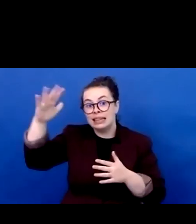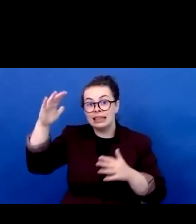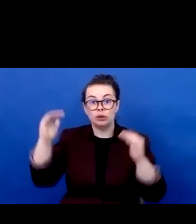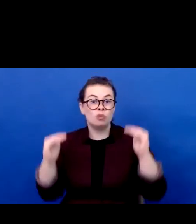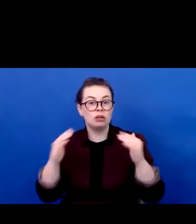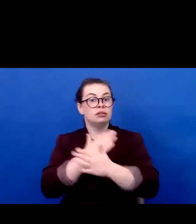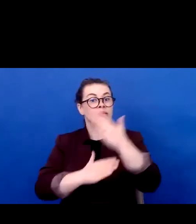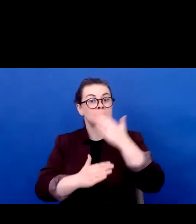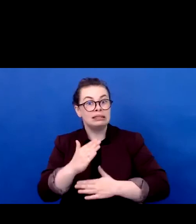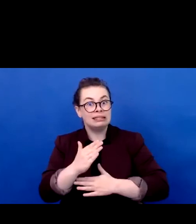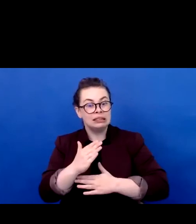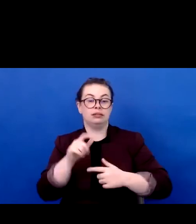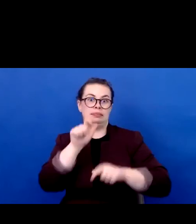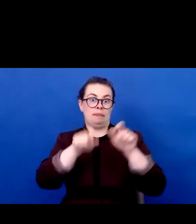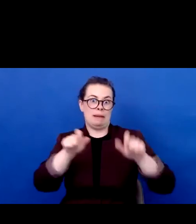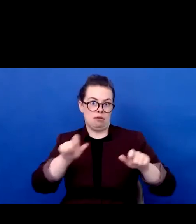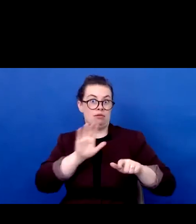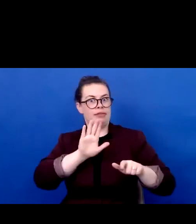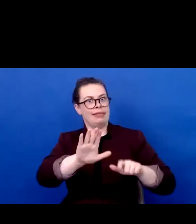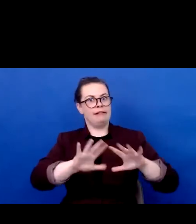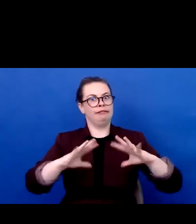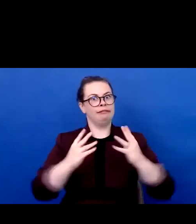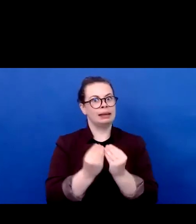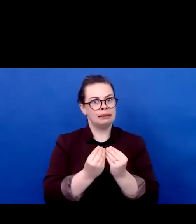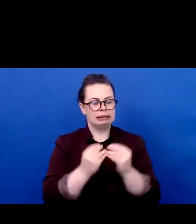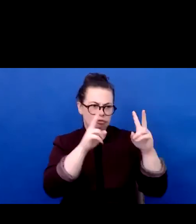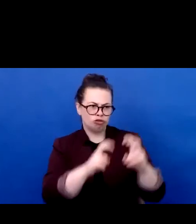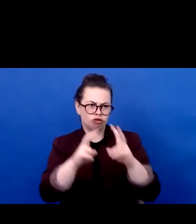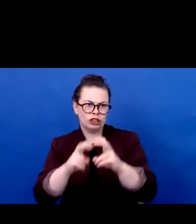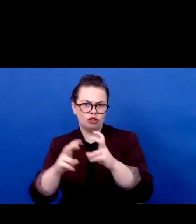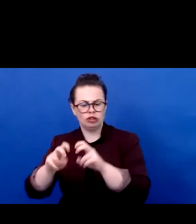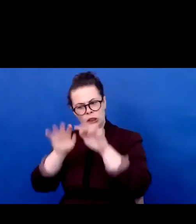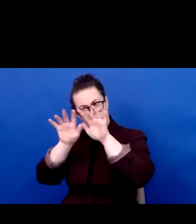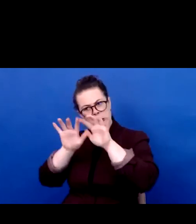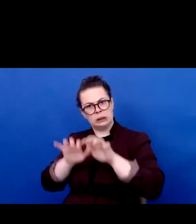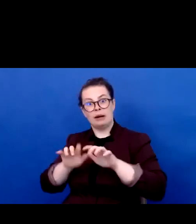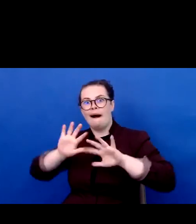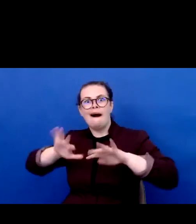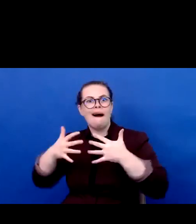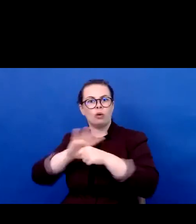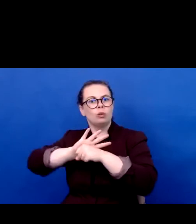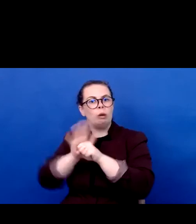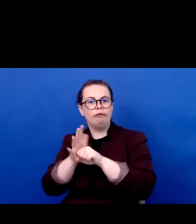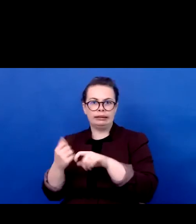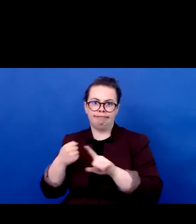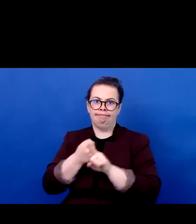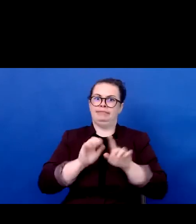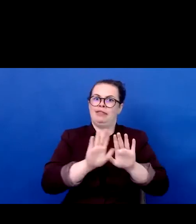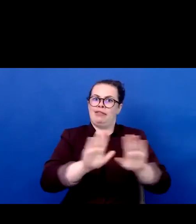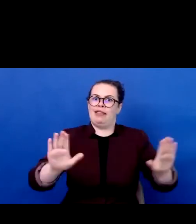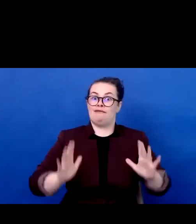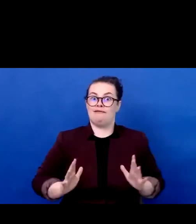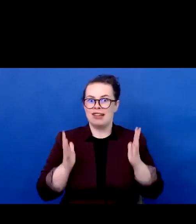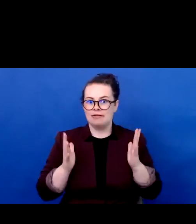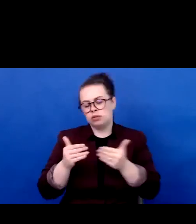um and we will soon publish it um so we will share it with you and that's why considering all these